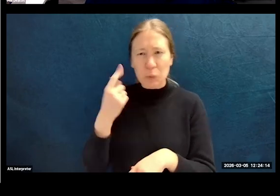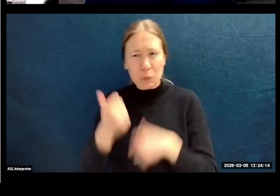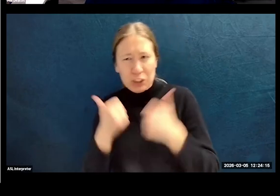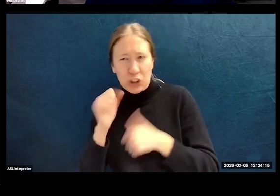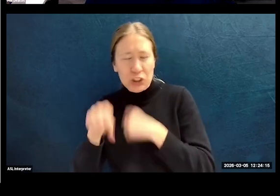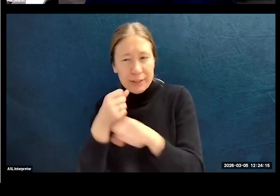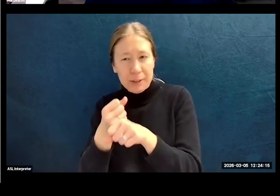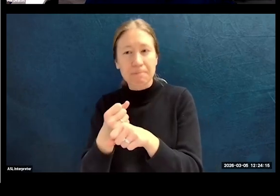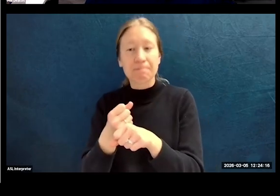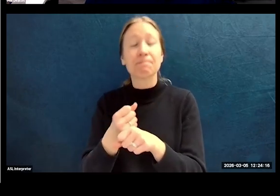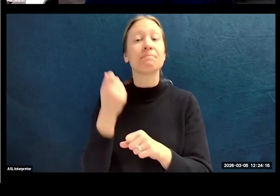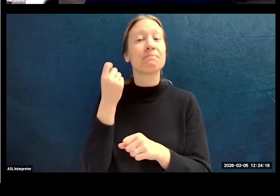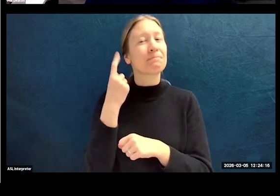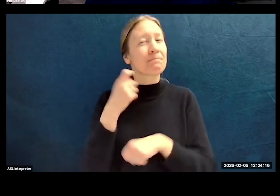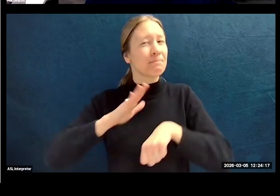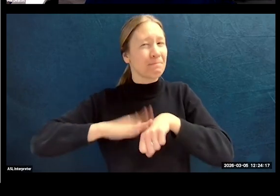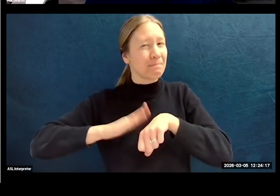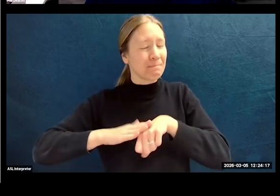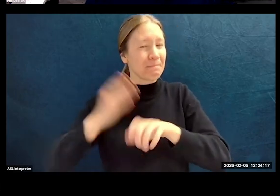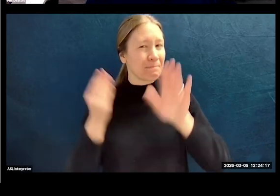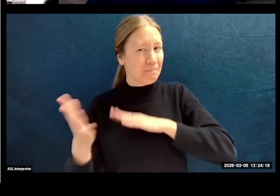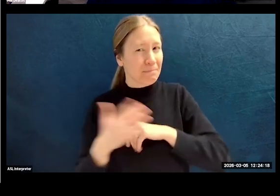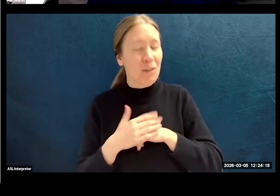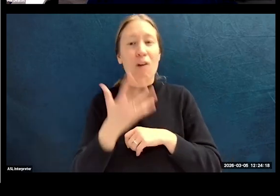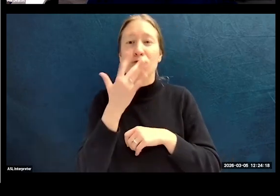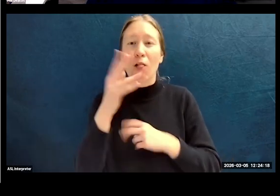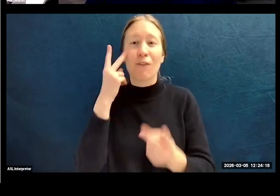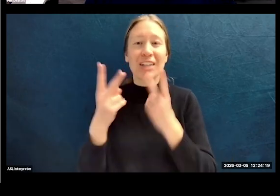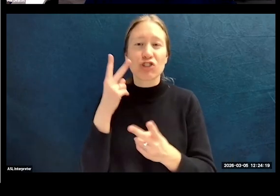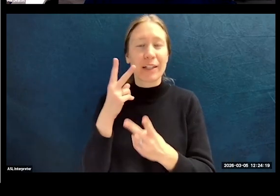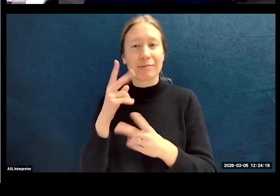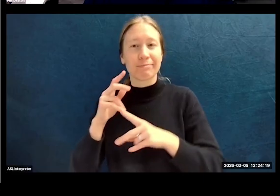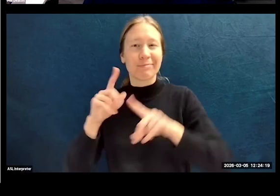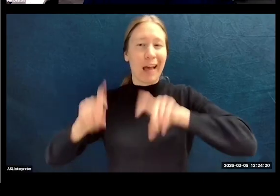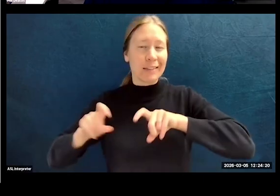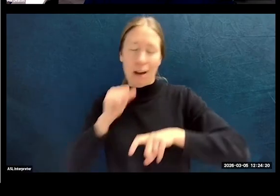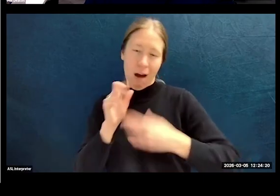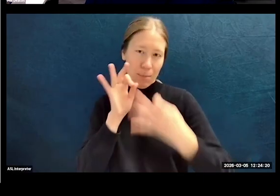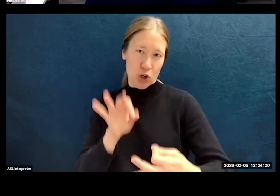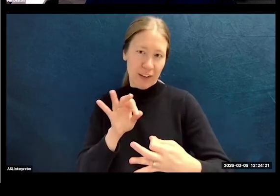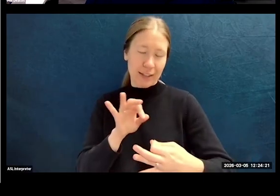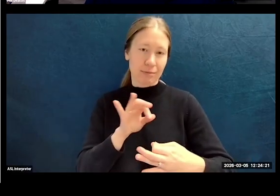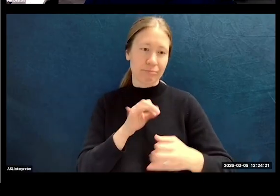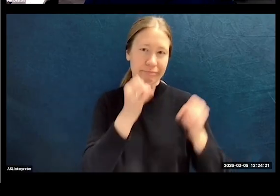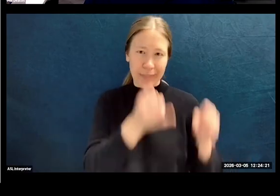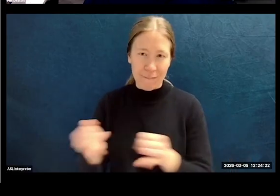We do want to give the caveat, of course, that color vision simulators are not perfect and everyone has individual unique vision,